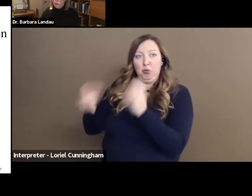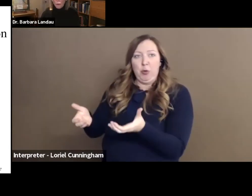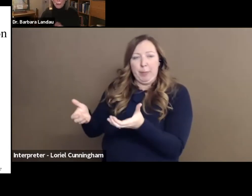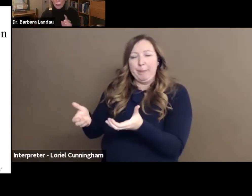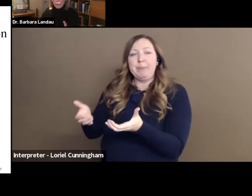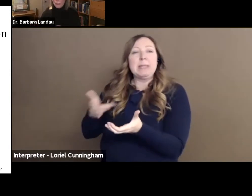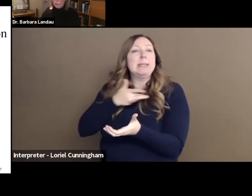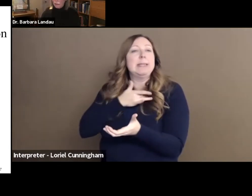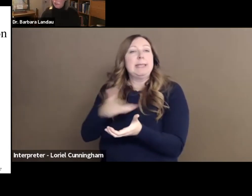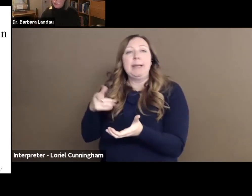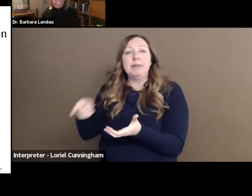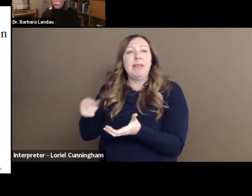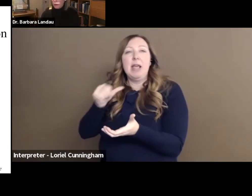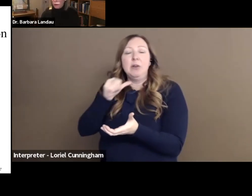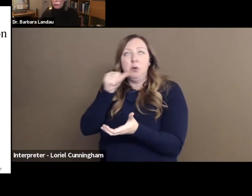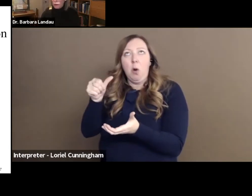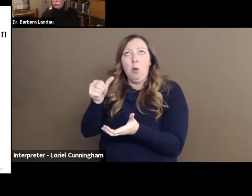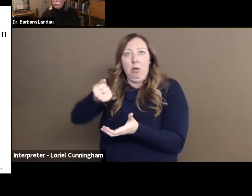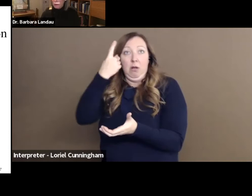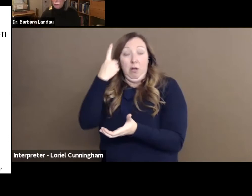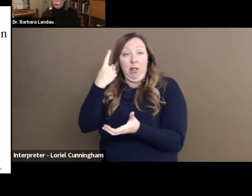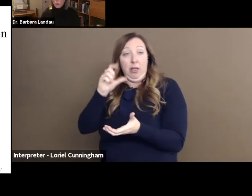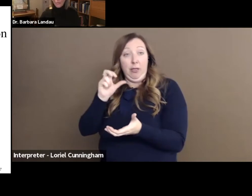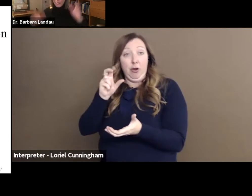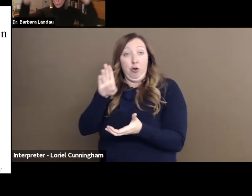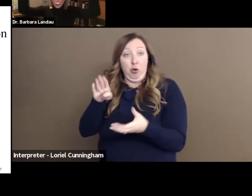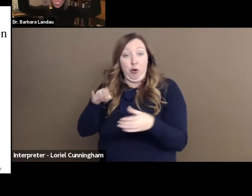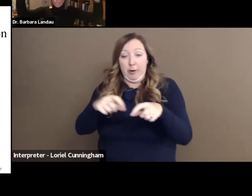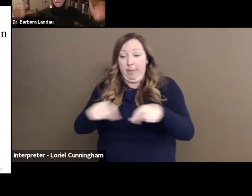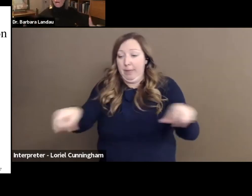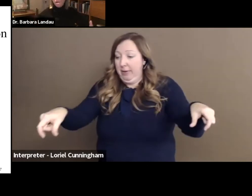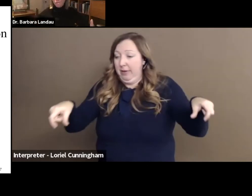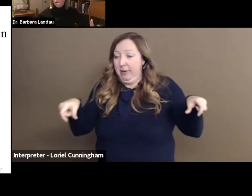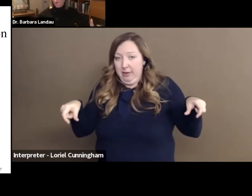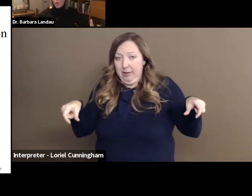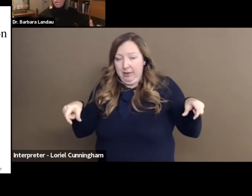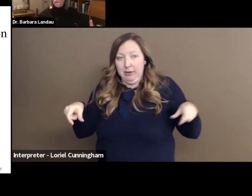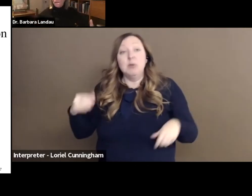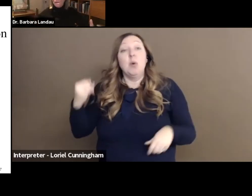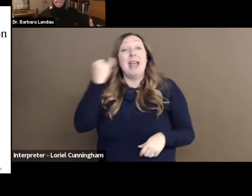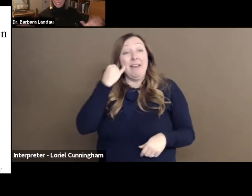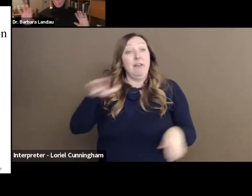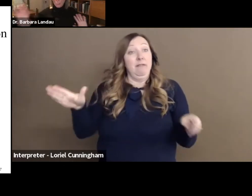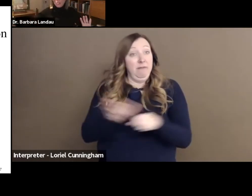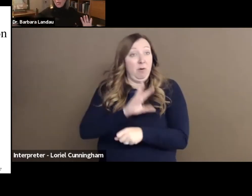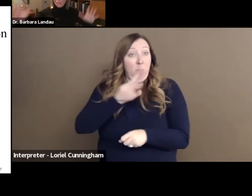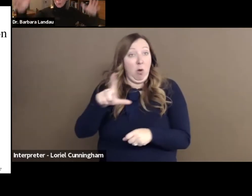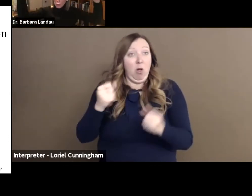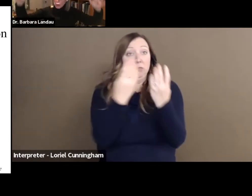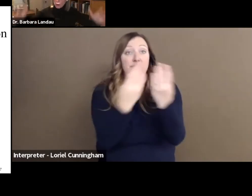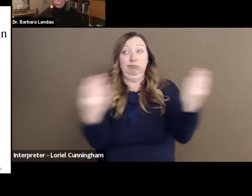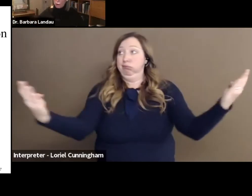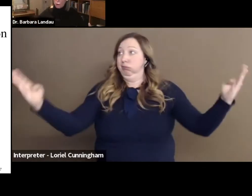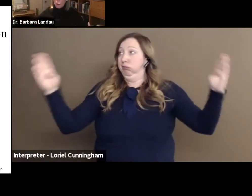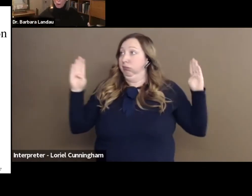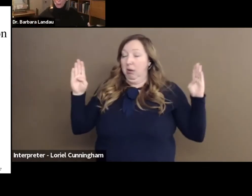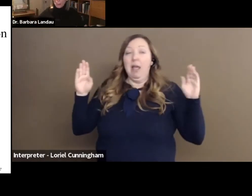the way typically developing four-year-olds do so they're good when you have full walls they can use